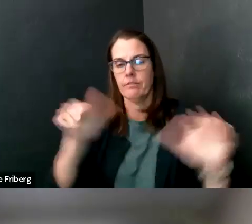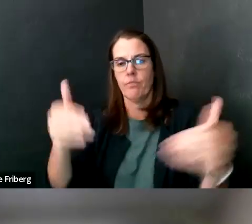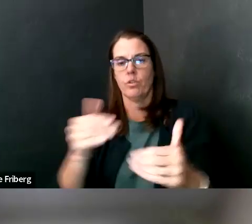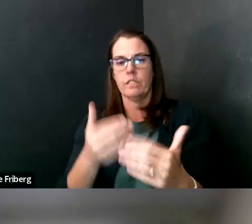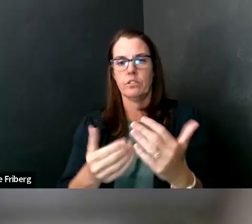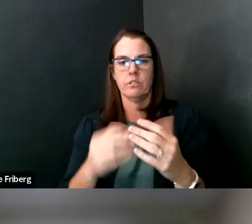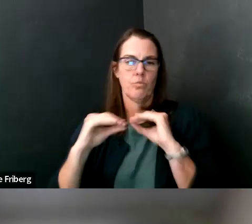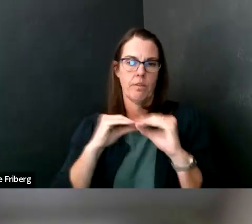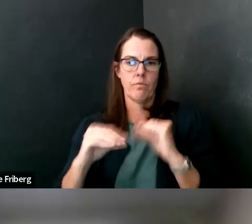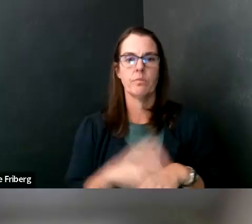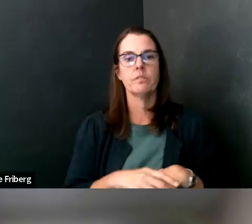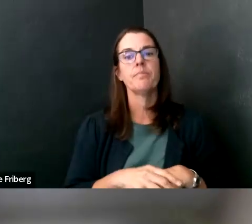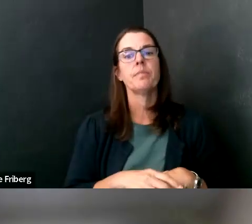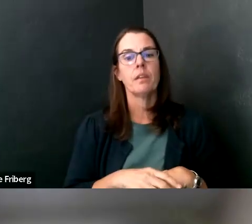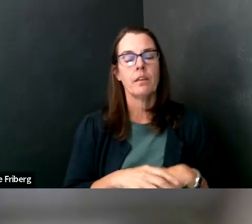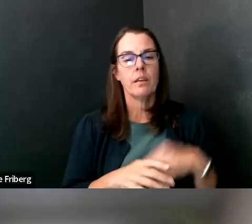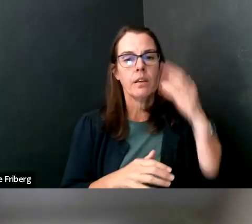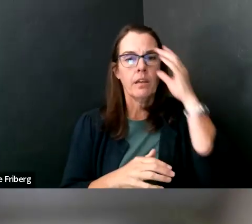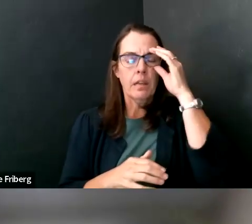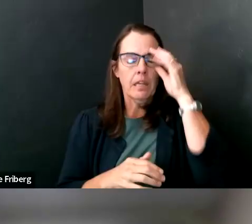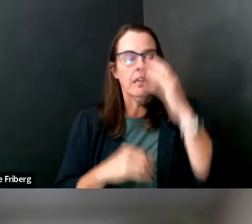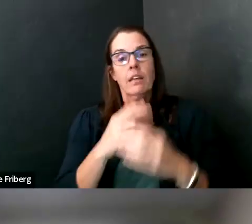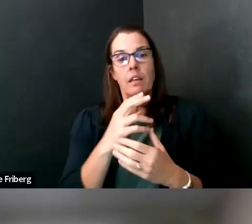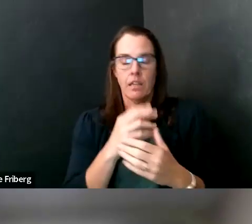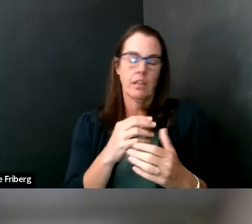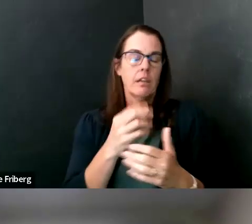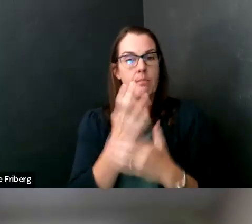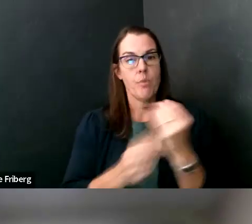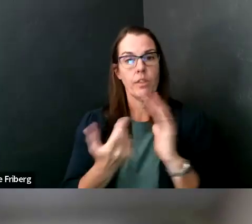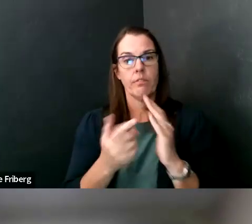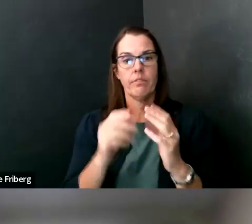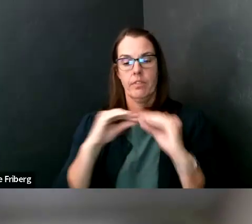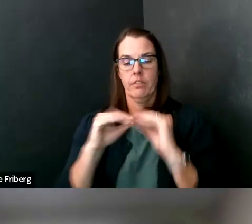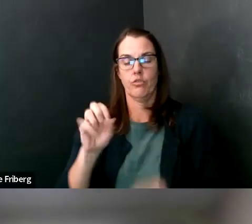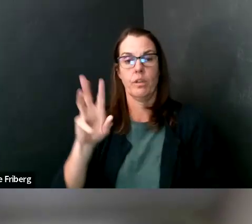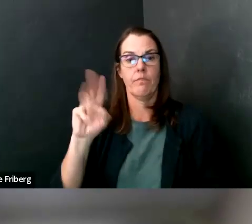and point of sale rebate pass through. Both of these reforms directly address patient identified